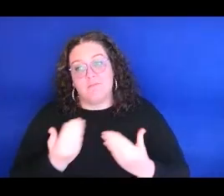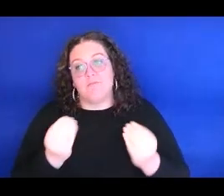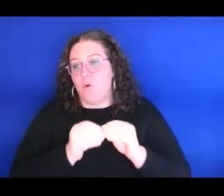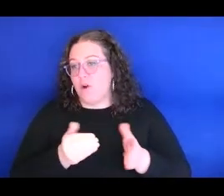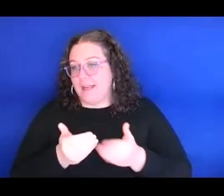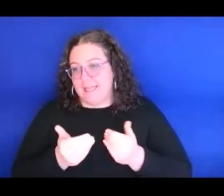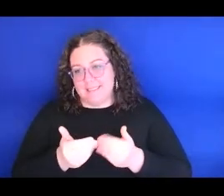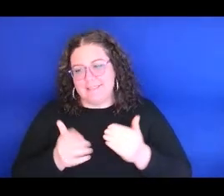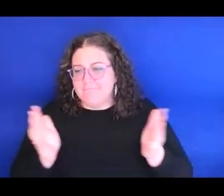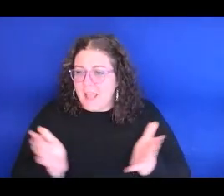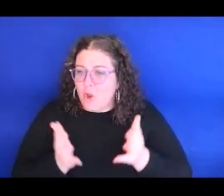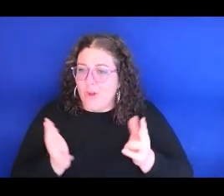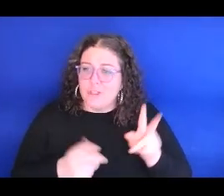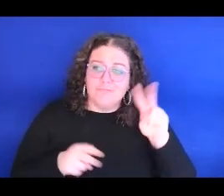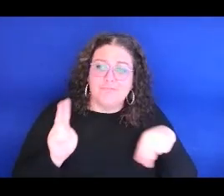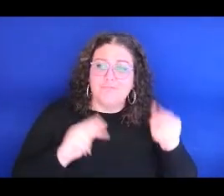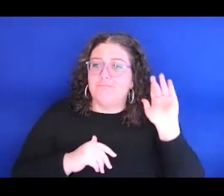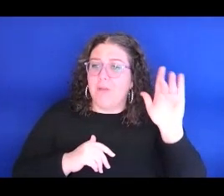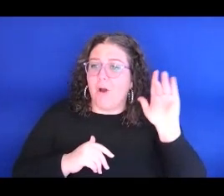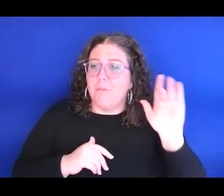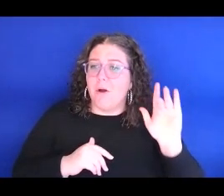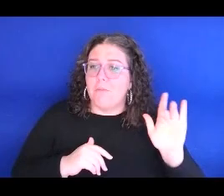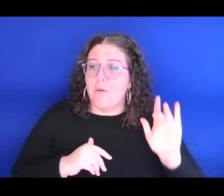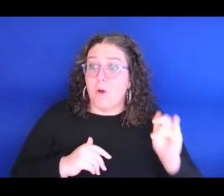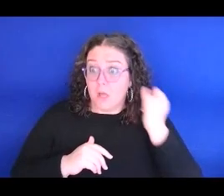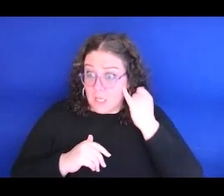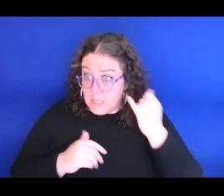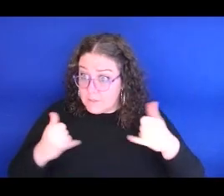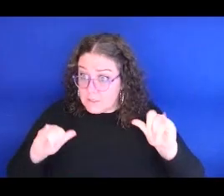and don’t hesitate to reach out if you need support along the way.